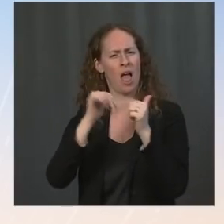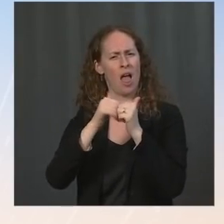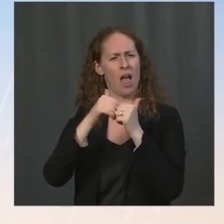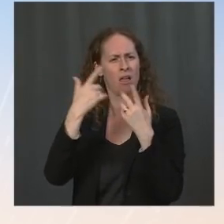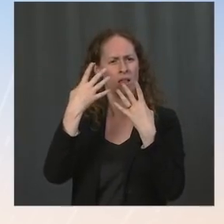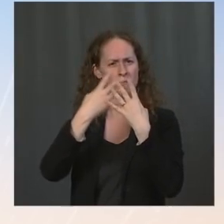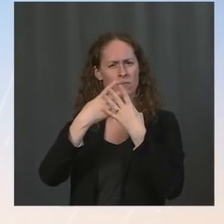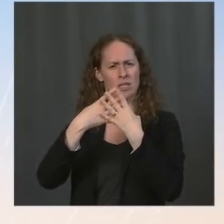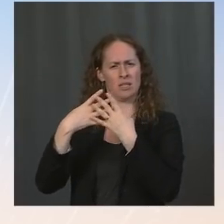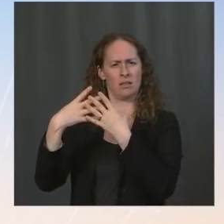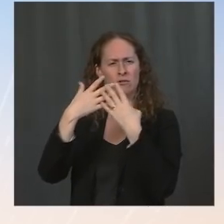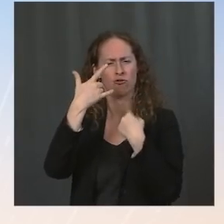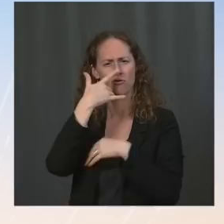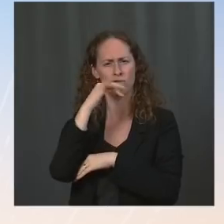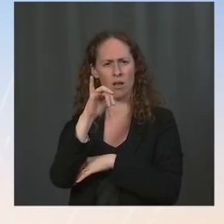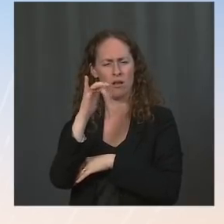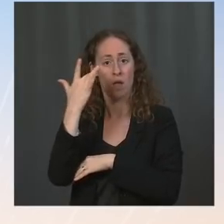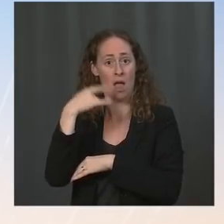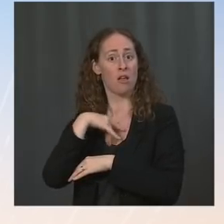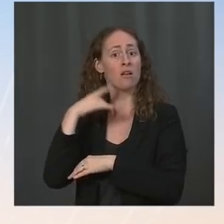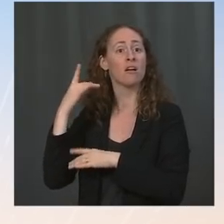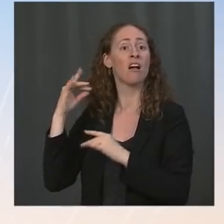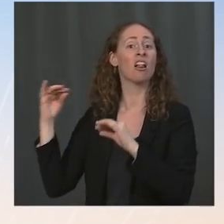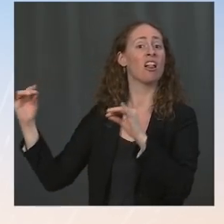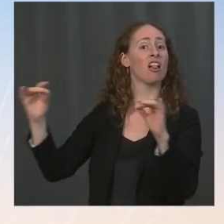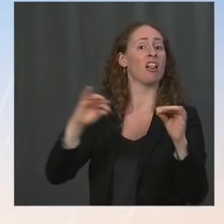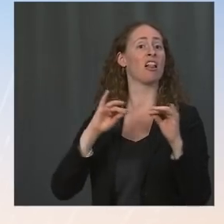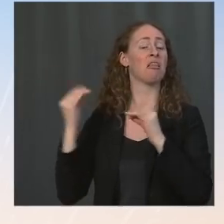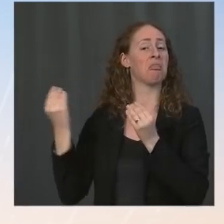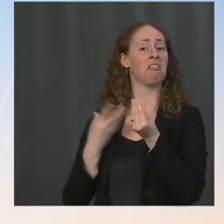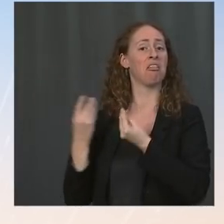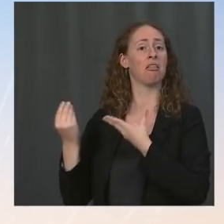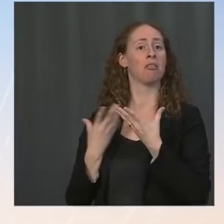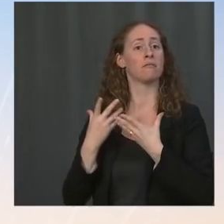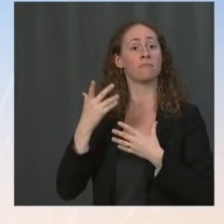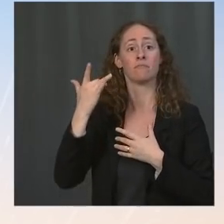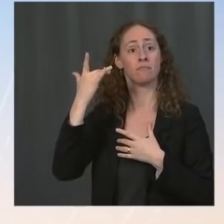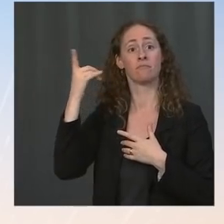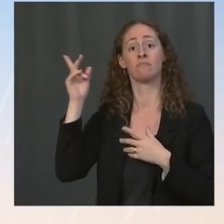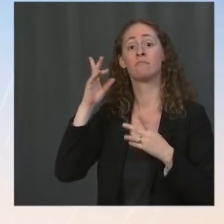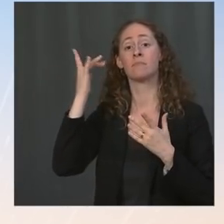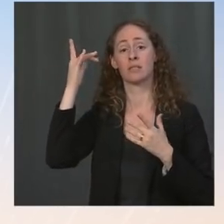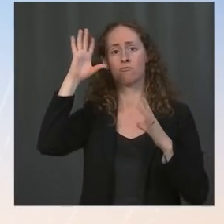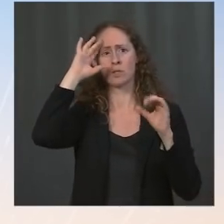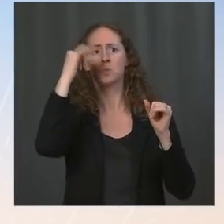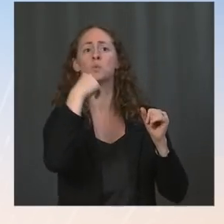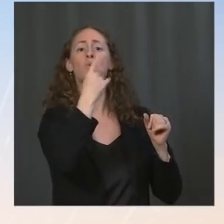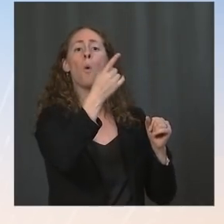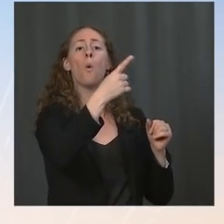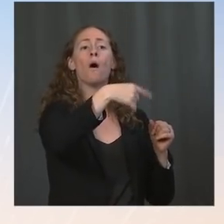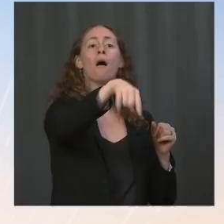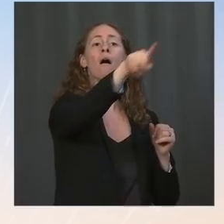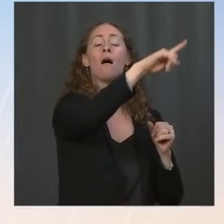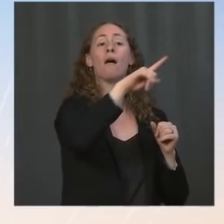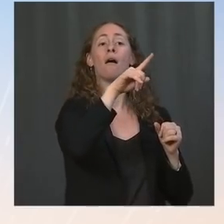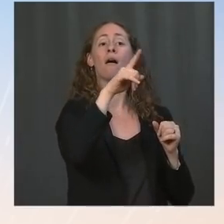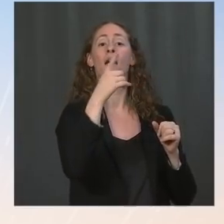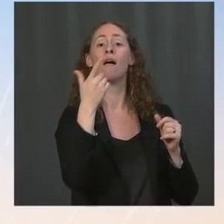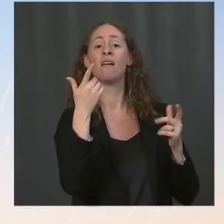has instructed Ambassador Ross Wilson to essentially be more permissive to just get as many people on planes first,